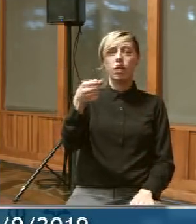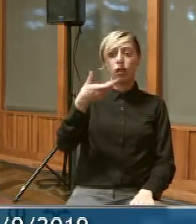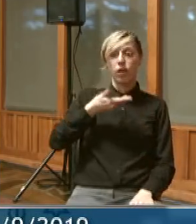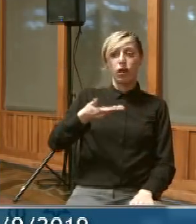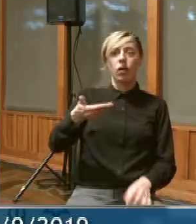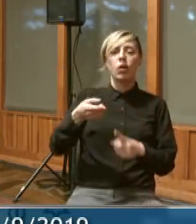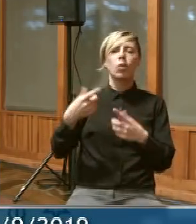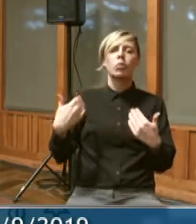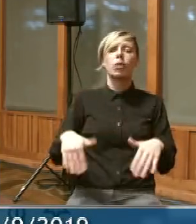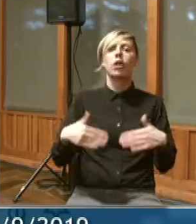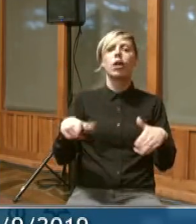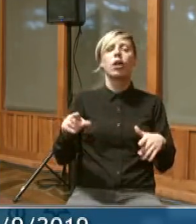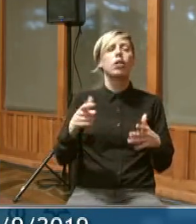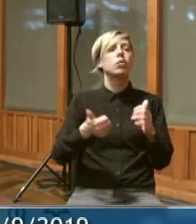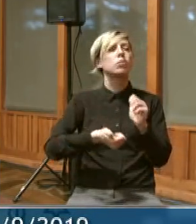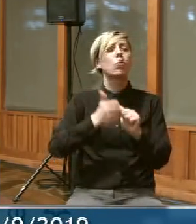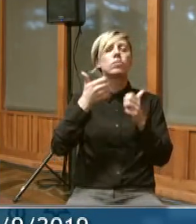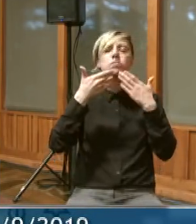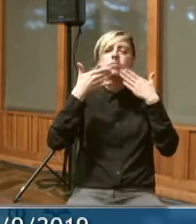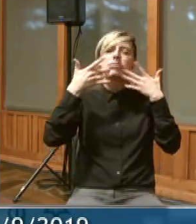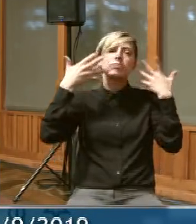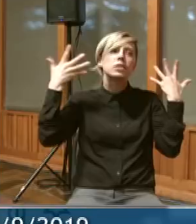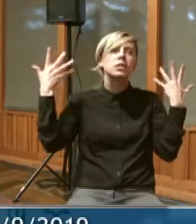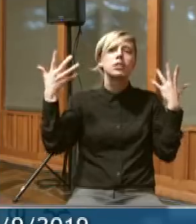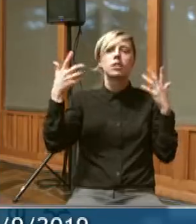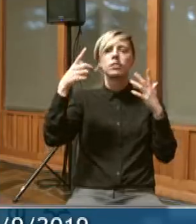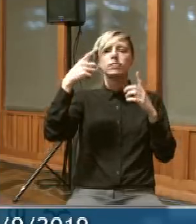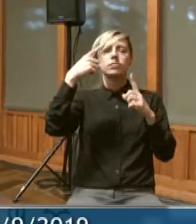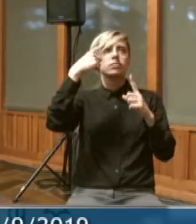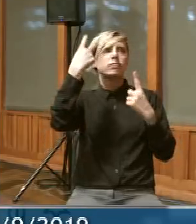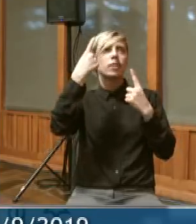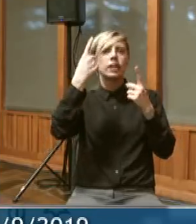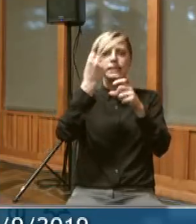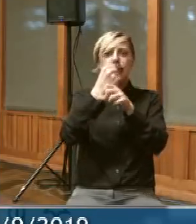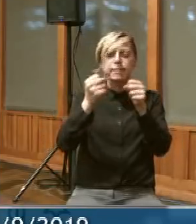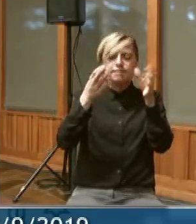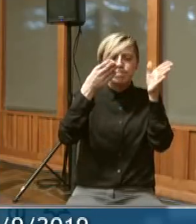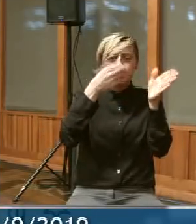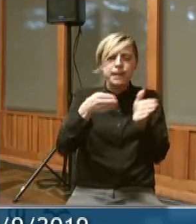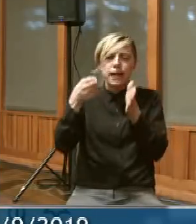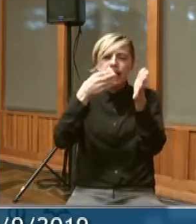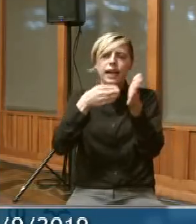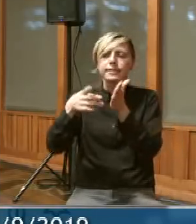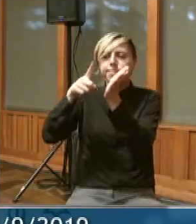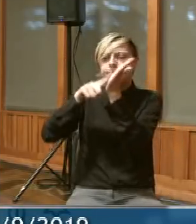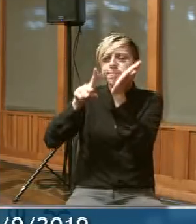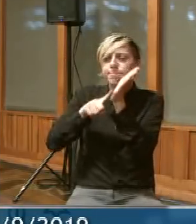HIKES. THE PERSON WHO WAS HIRED FOR THIS JOB IS THE MOST CONSIDERATE, SAFETY MINDED, HE